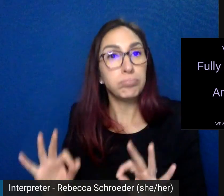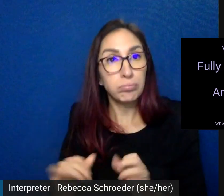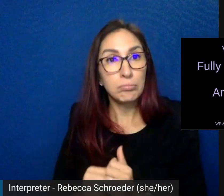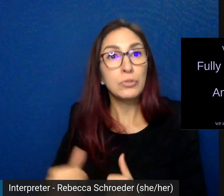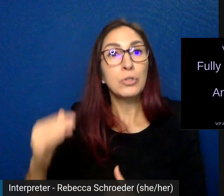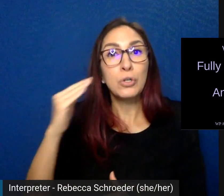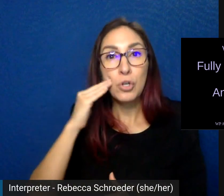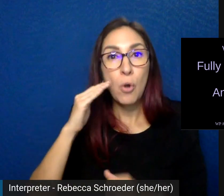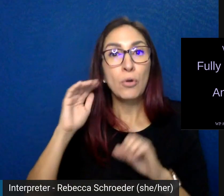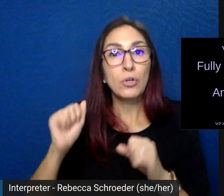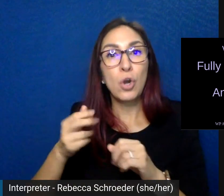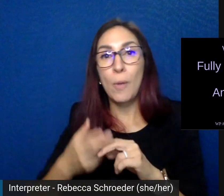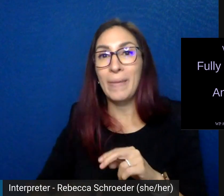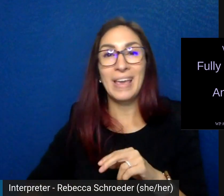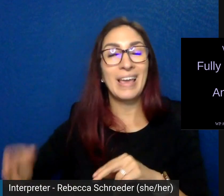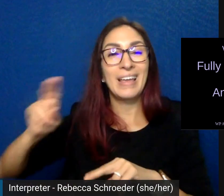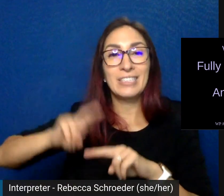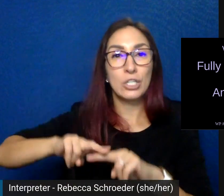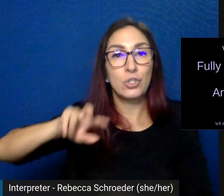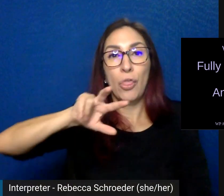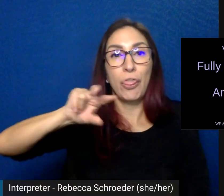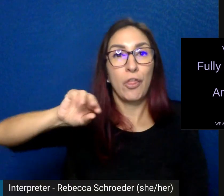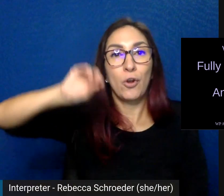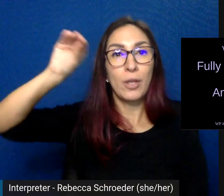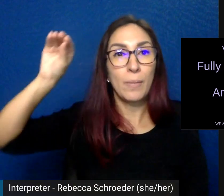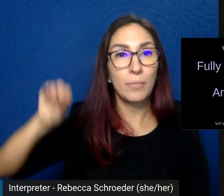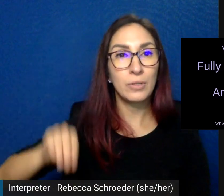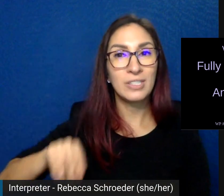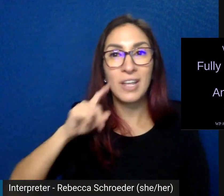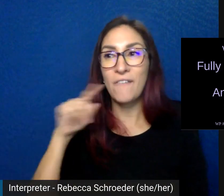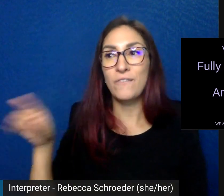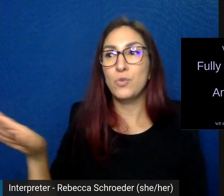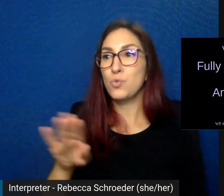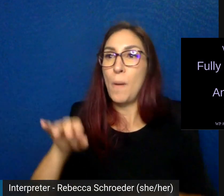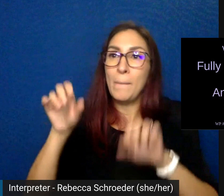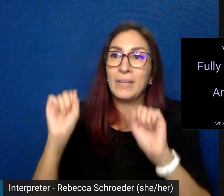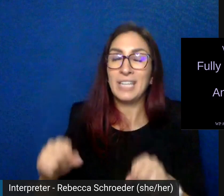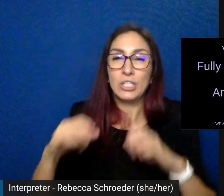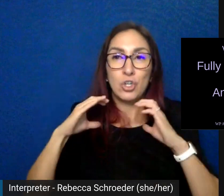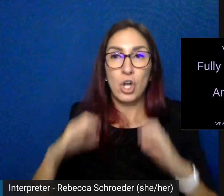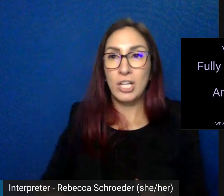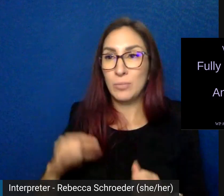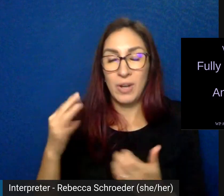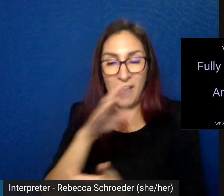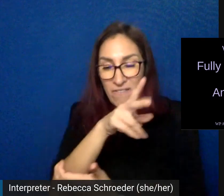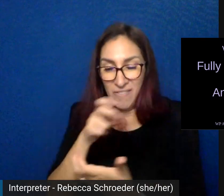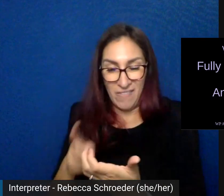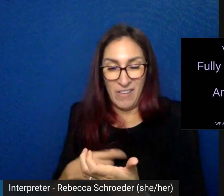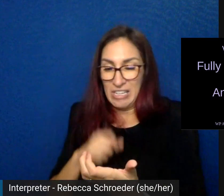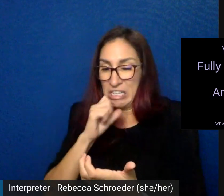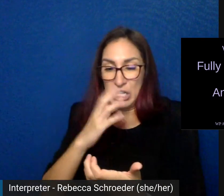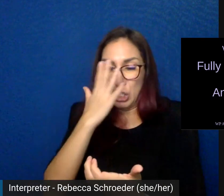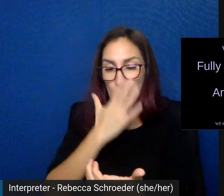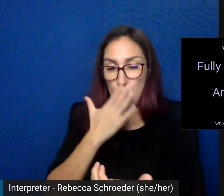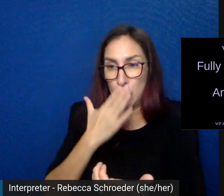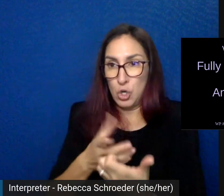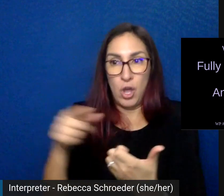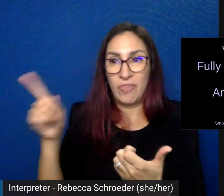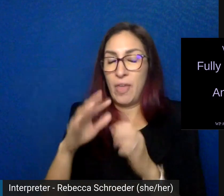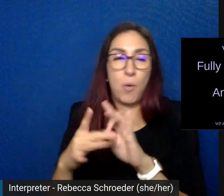of your potential customers if it doesn't look good. That is more customers.